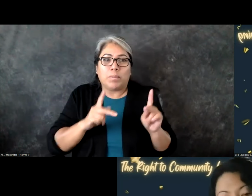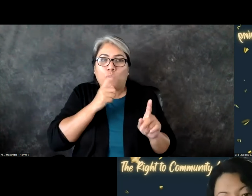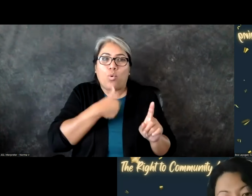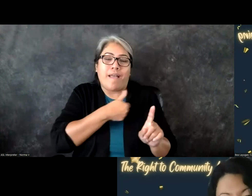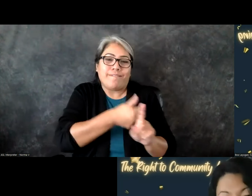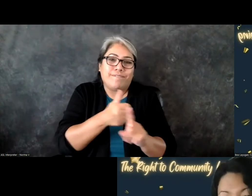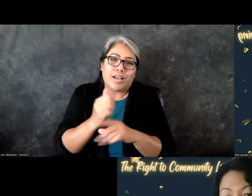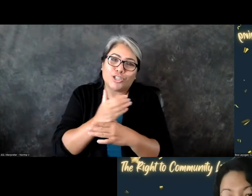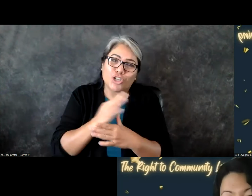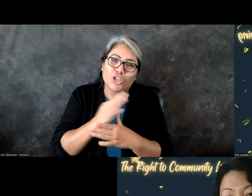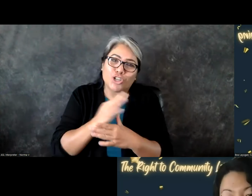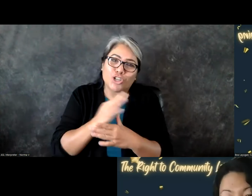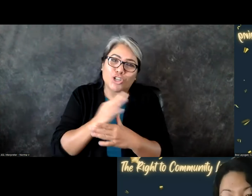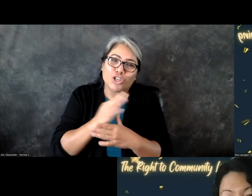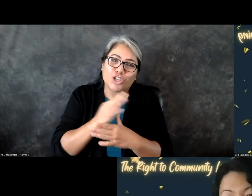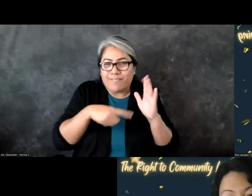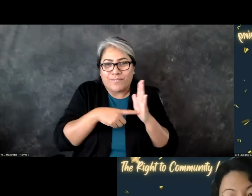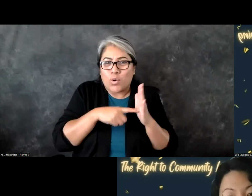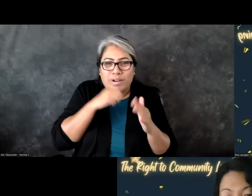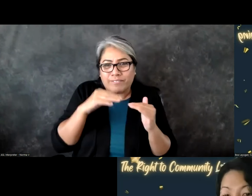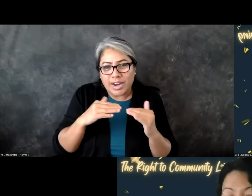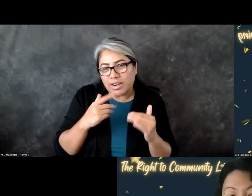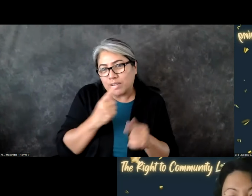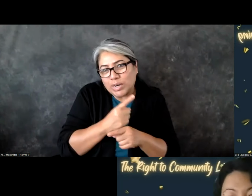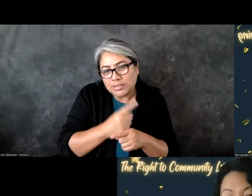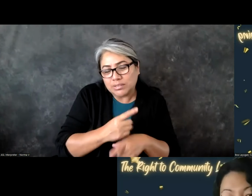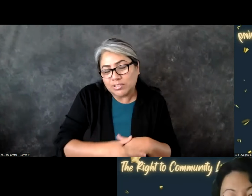long time from now and it doesn't help people who have a